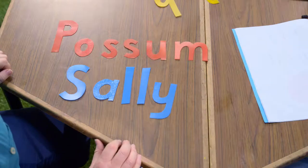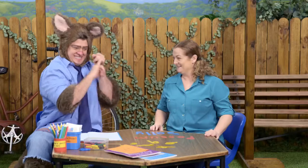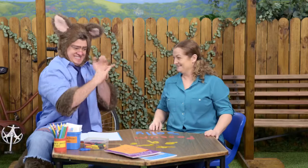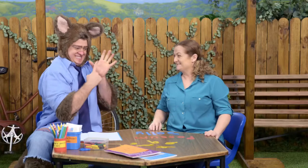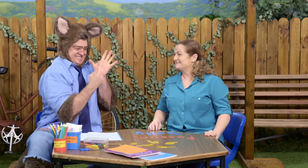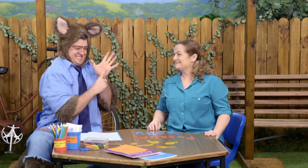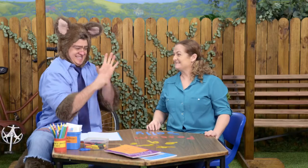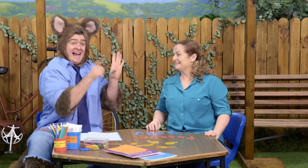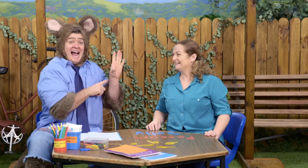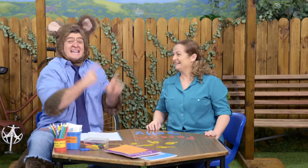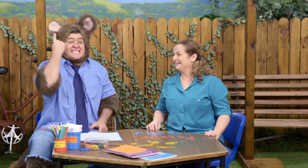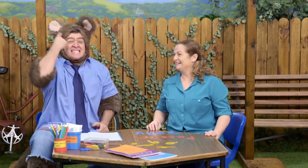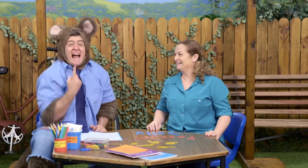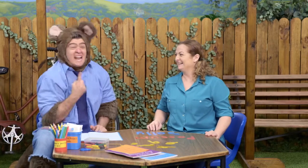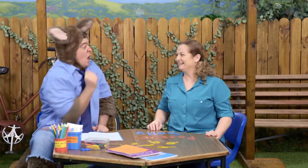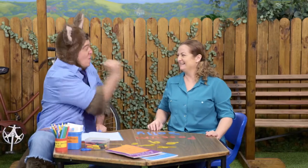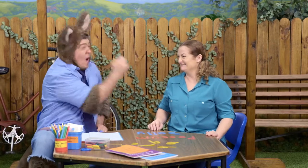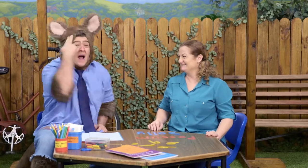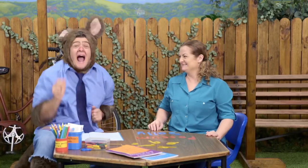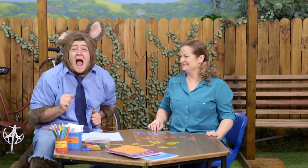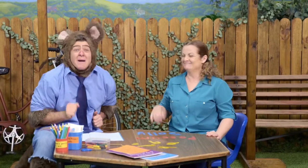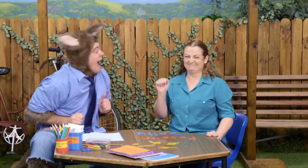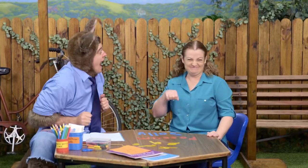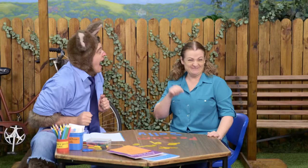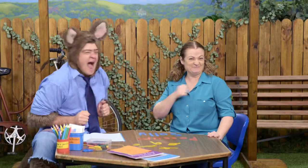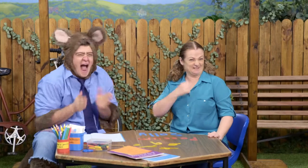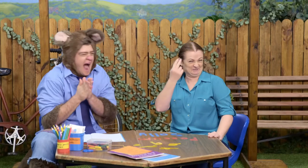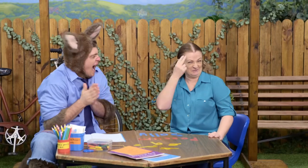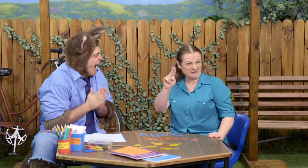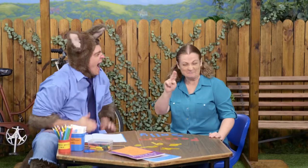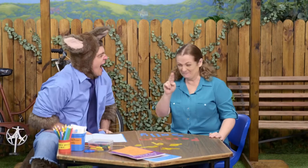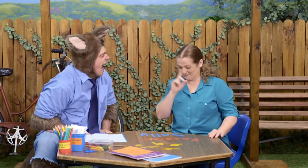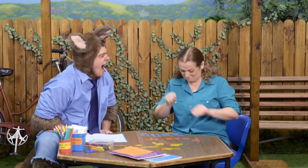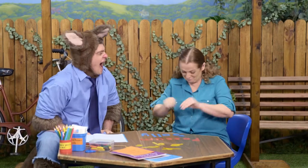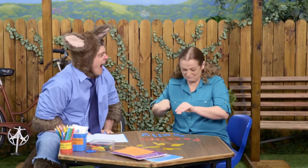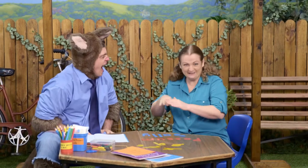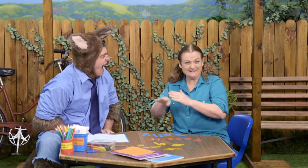It says is a S-A-L-L-Y, Sally! Your name! Yes, my name.